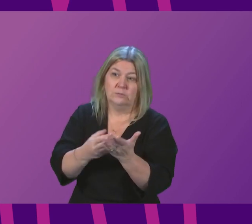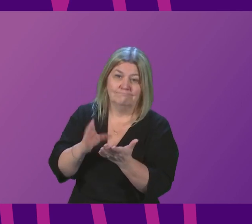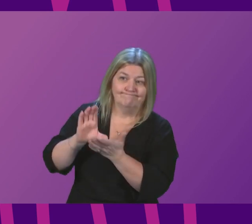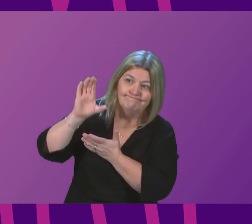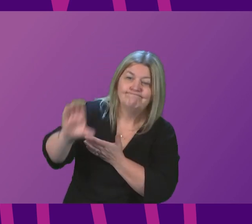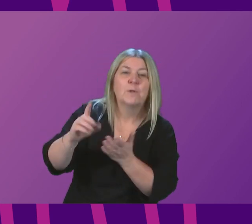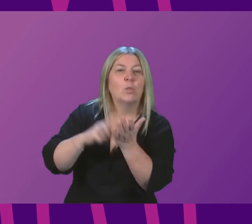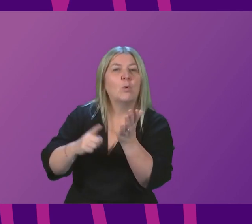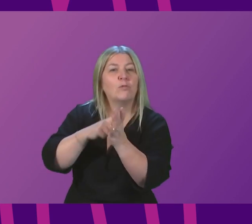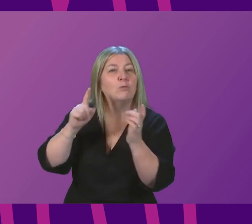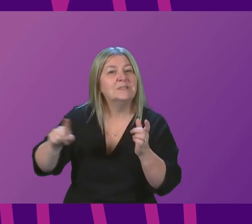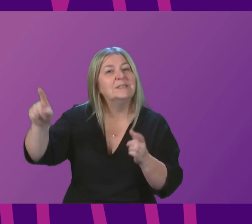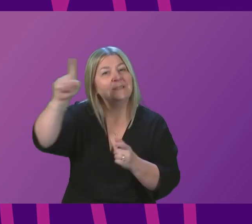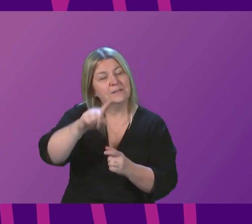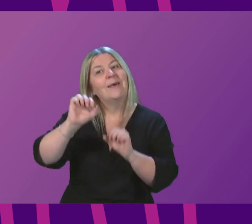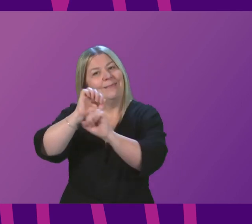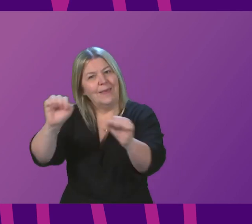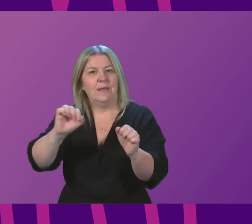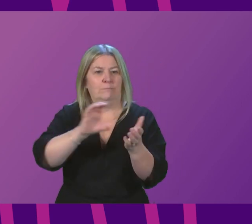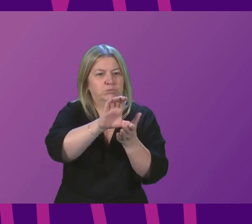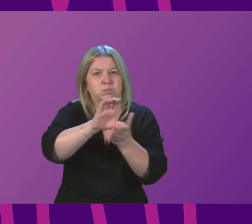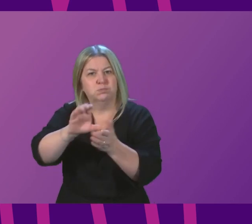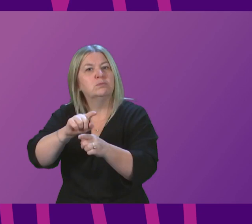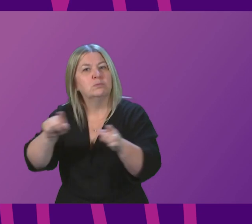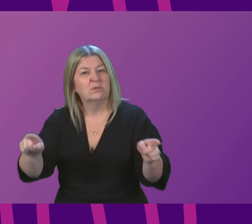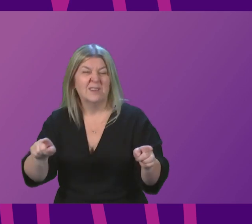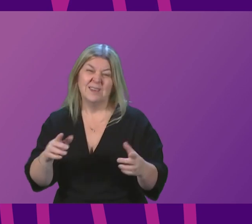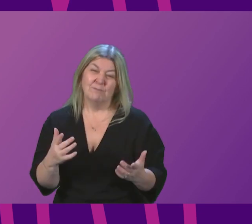In addition, we continue to invest in making people’s homes warmer and more affordable